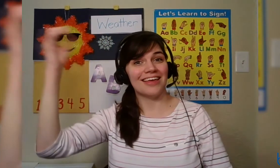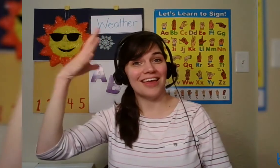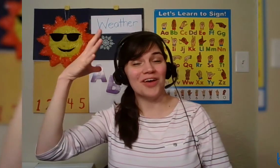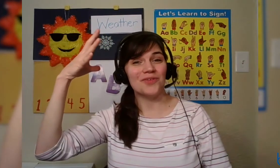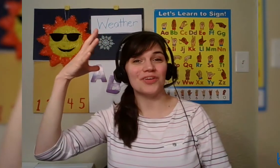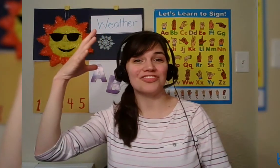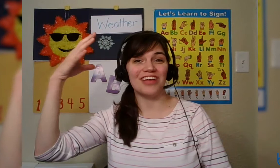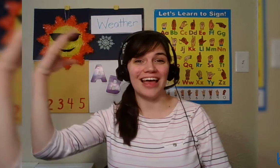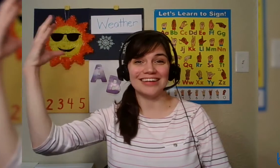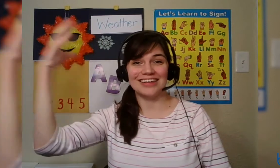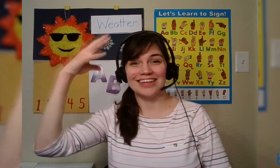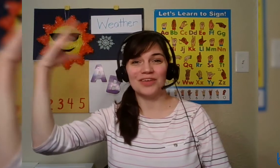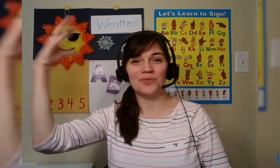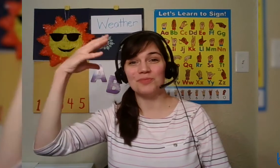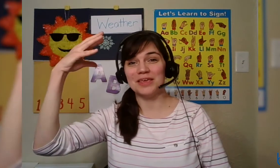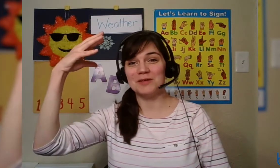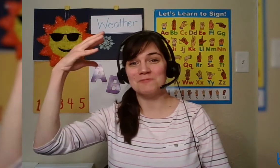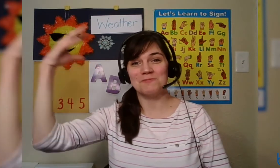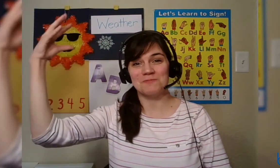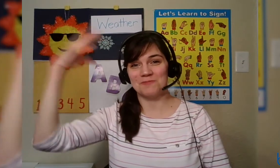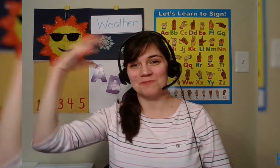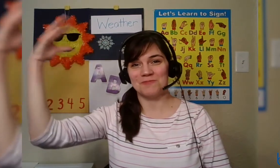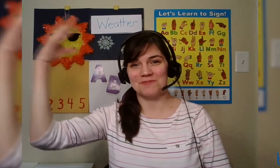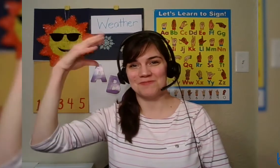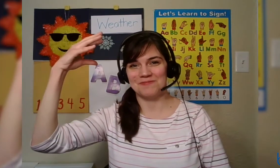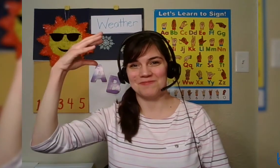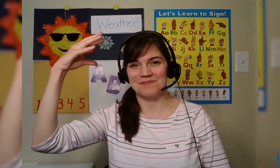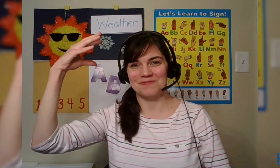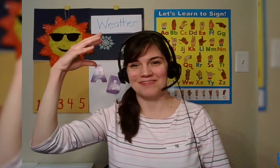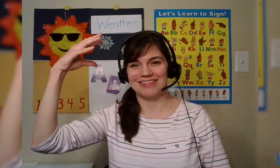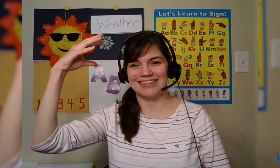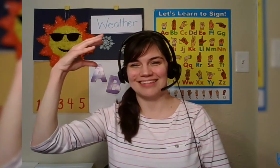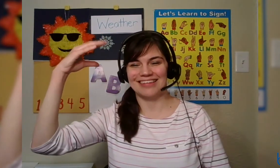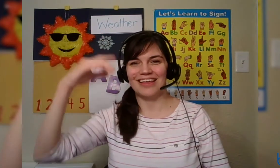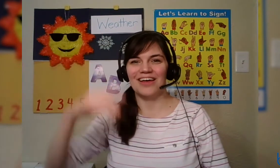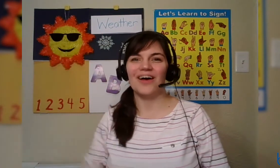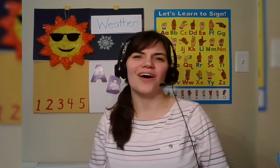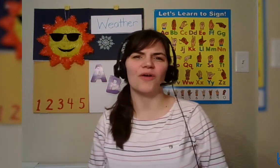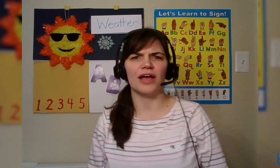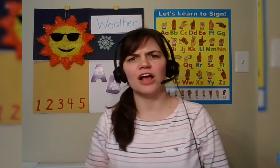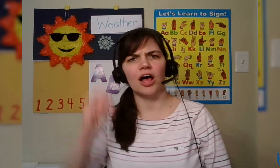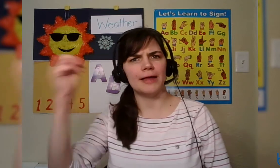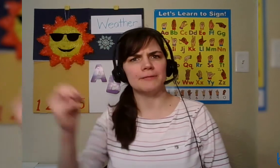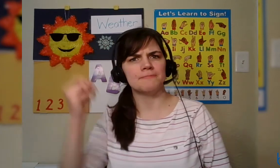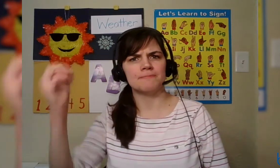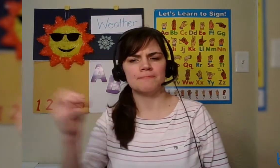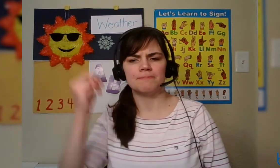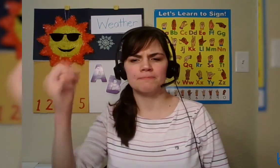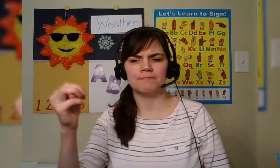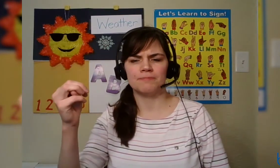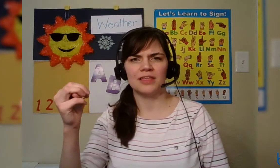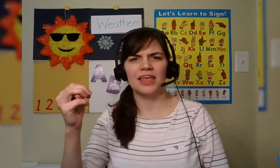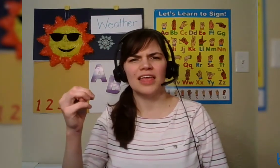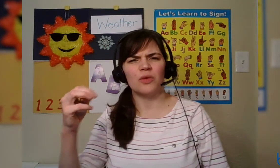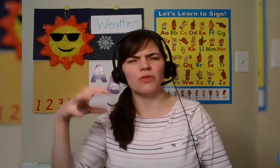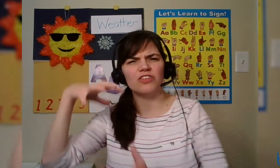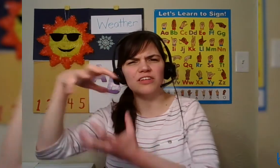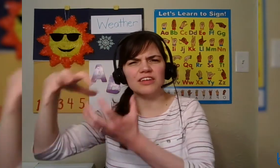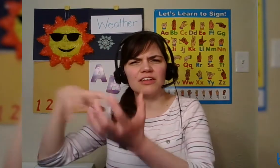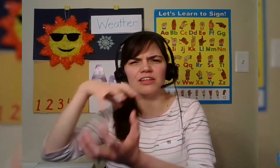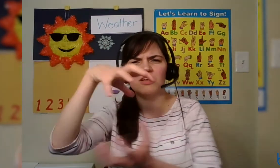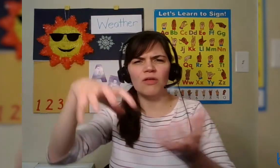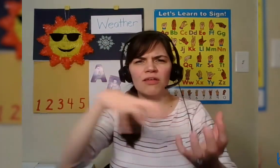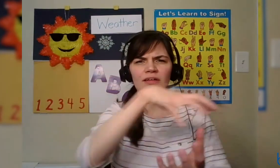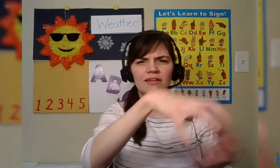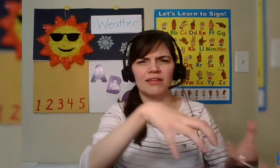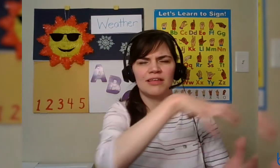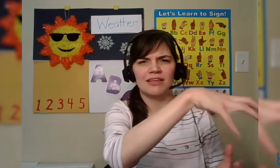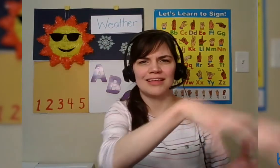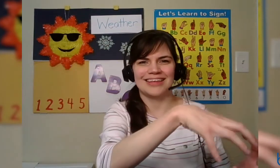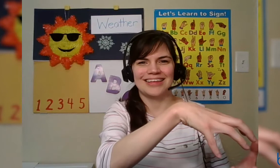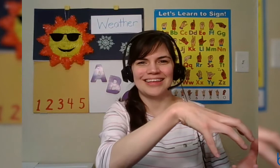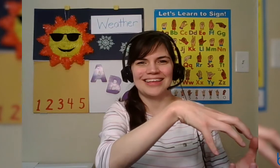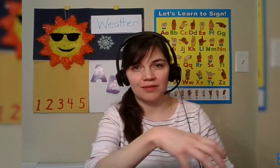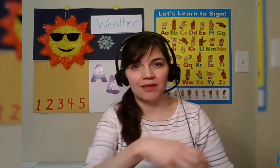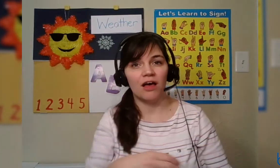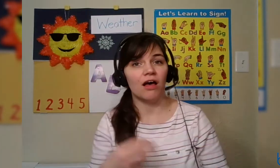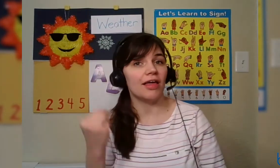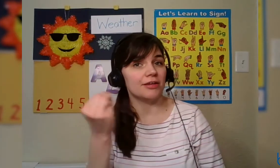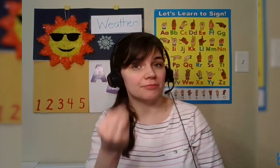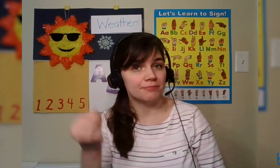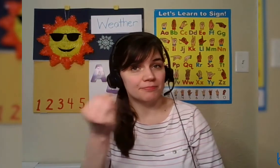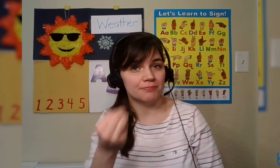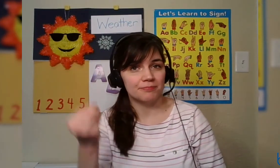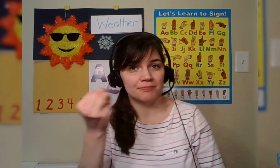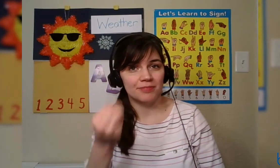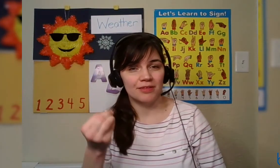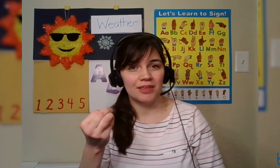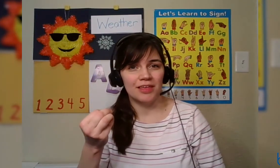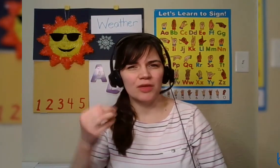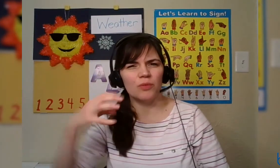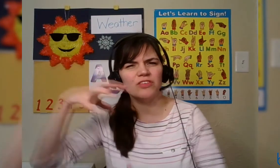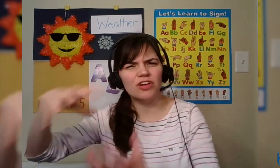will shine. It will be *sign*. Alright, on *sign* it will start to get a little *sign*. On *sign* it will start